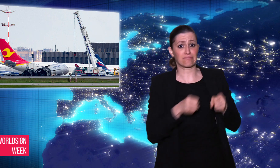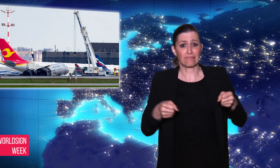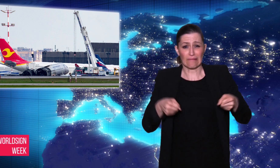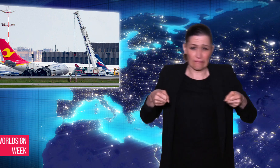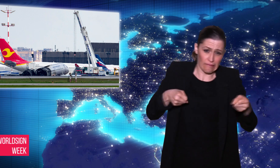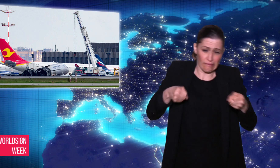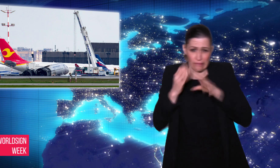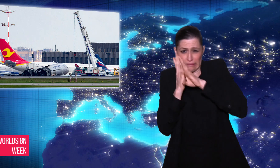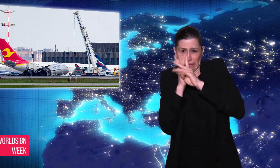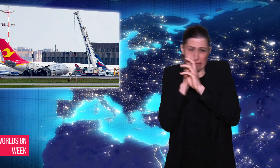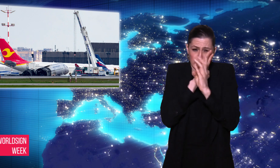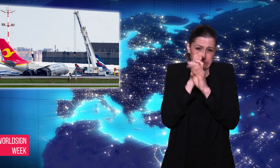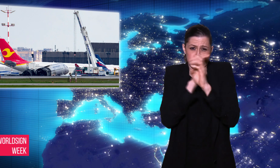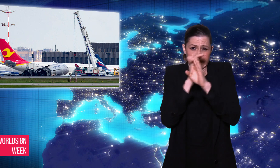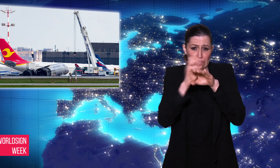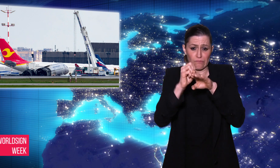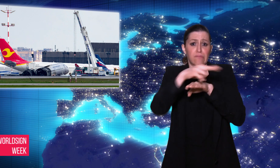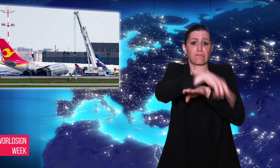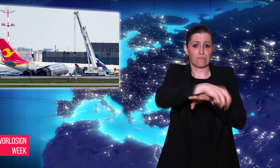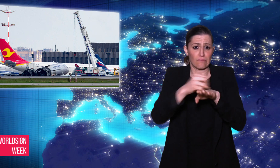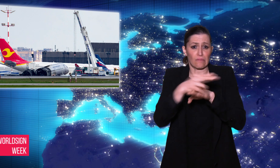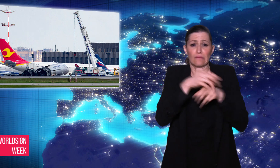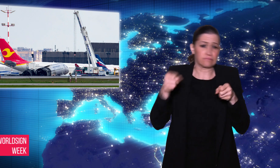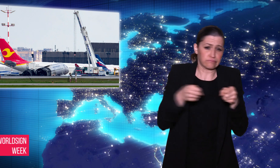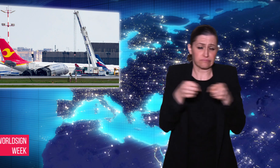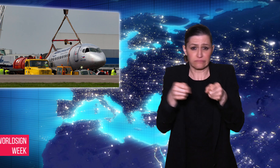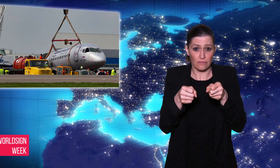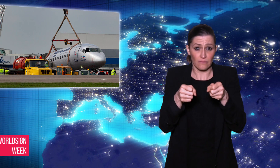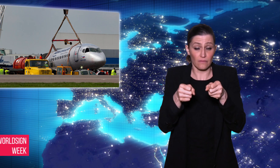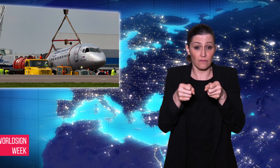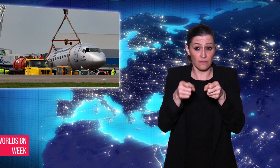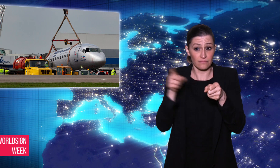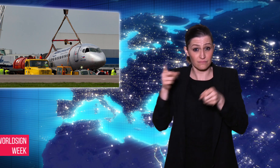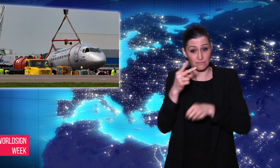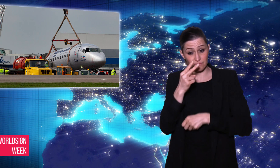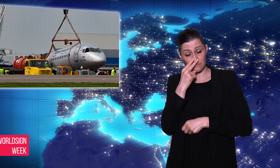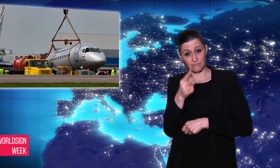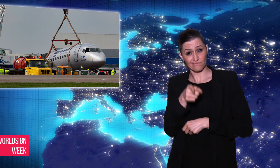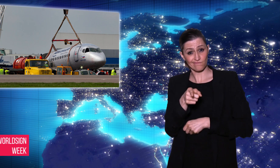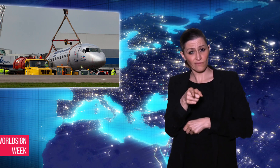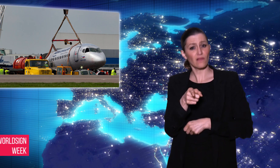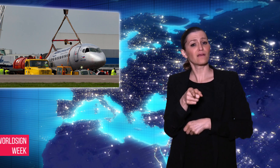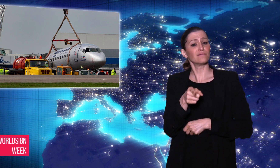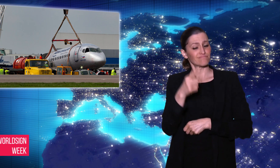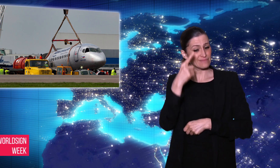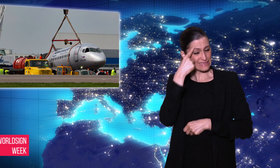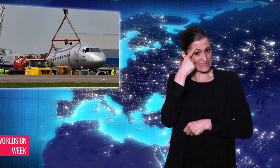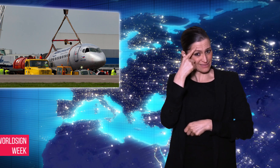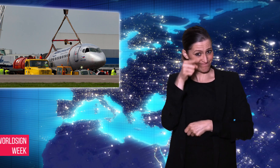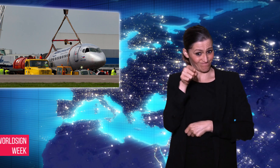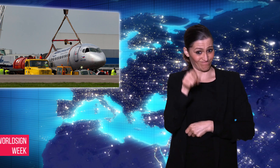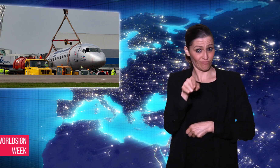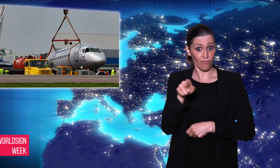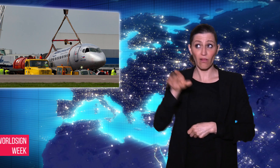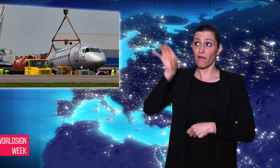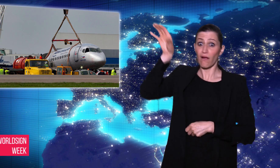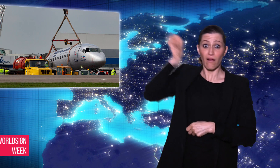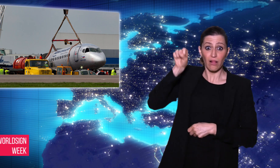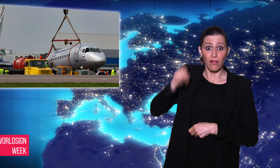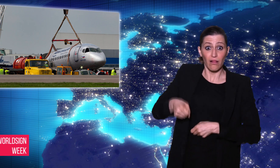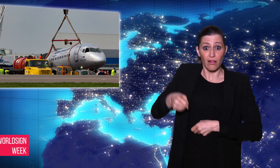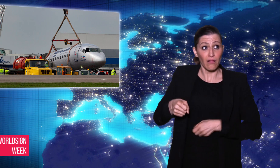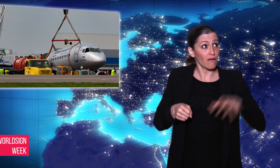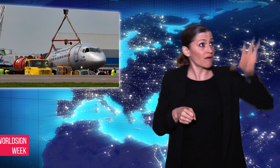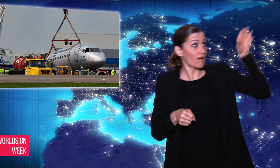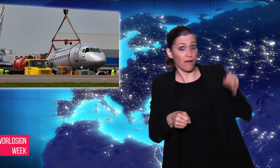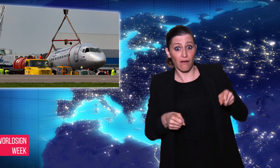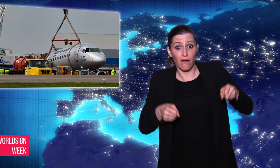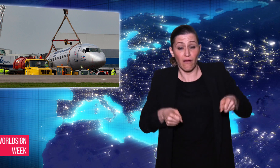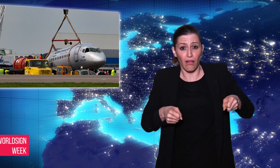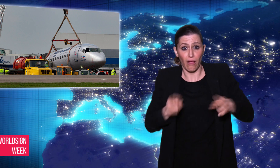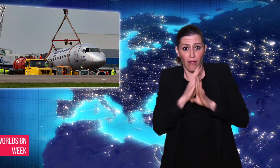the inflatable slides at the front of the plane.